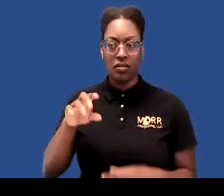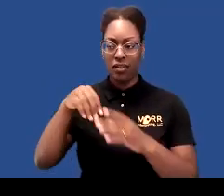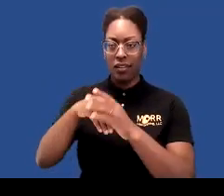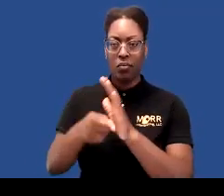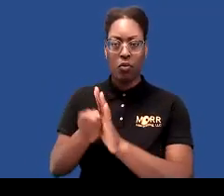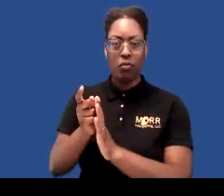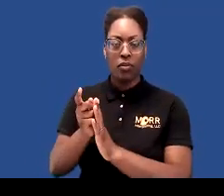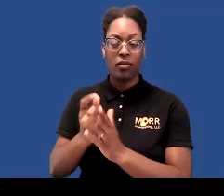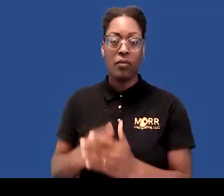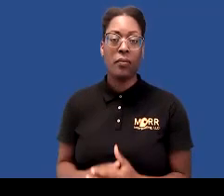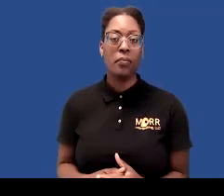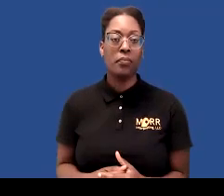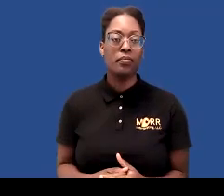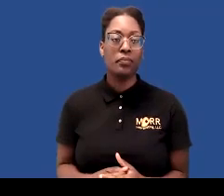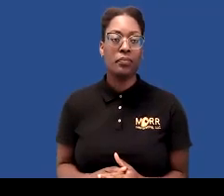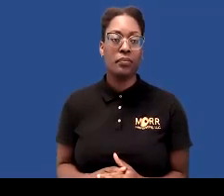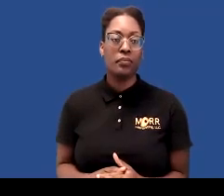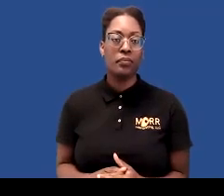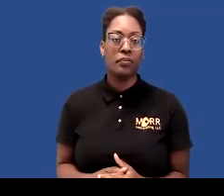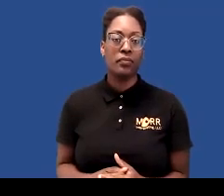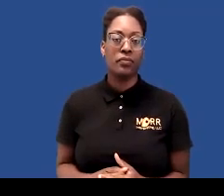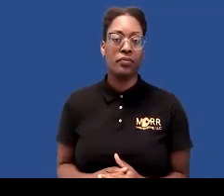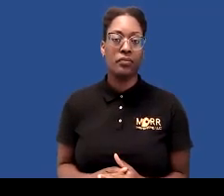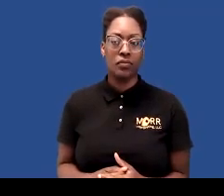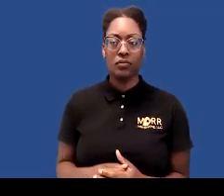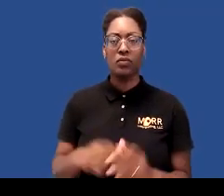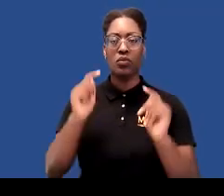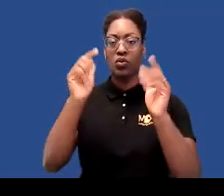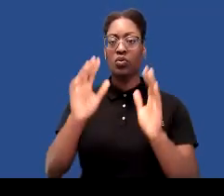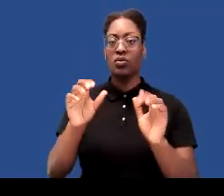Or, as Suhr-Sytsma and Brown argue, "Tutors can indeed address structural oppression